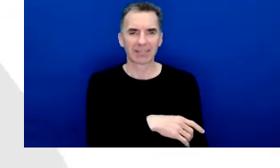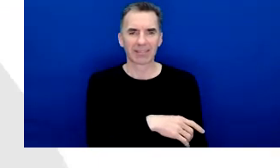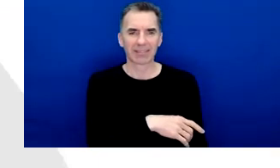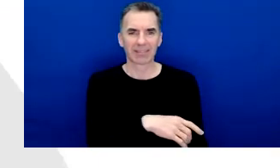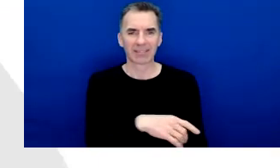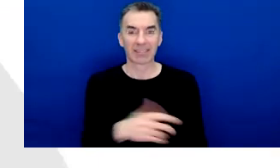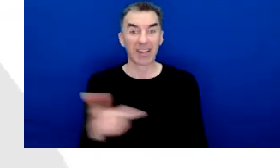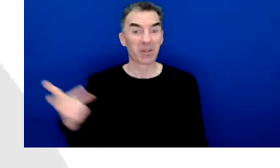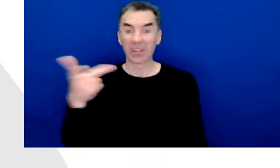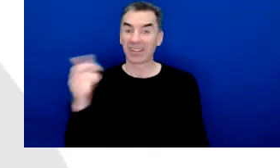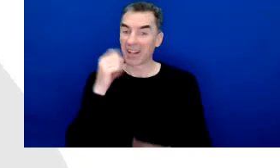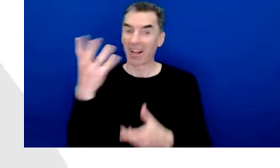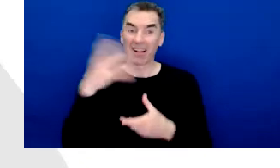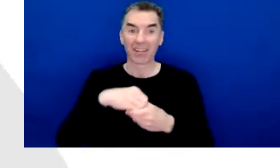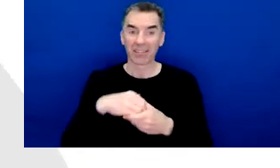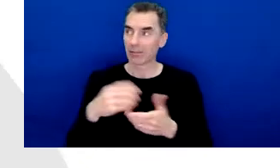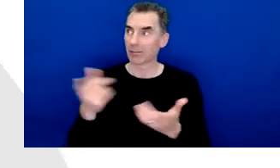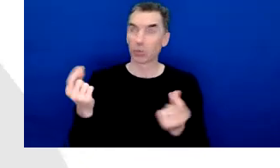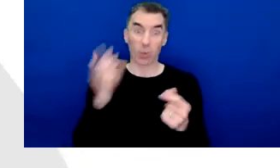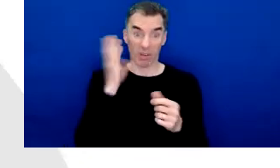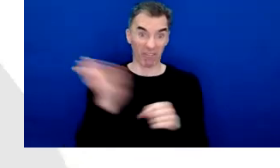So what are they going to do? Fire me? They need somebody